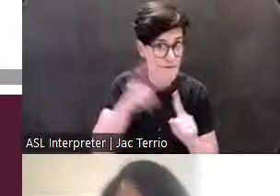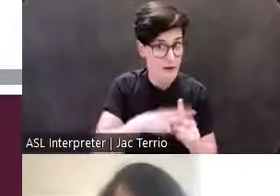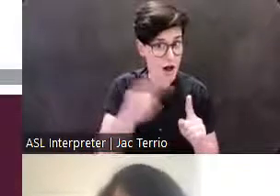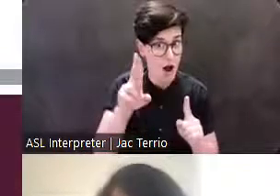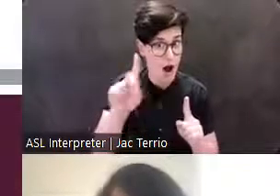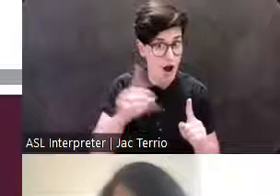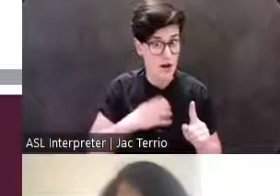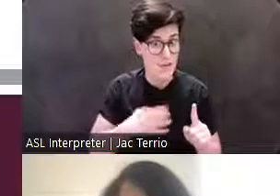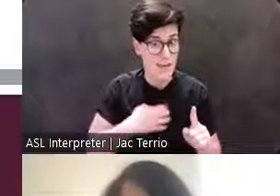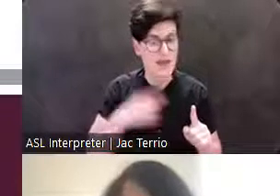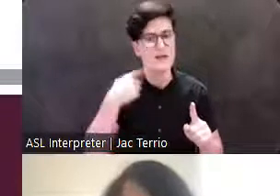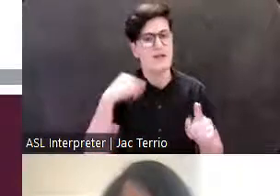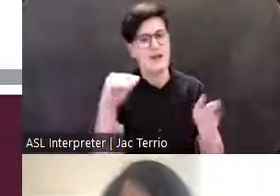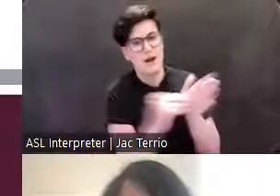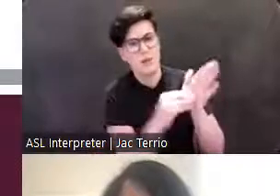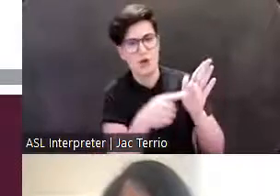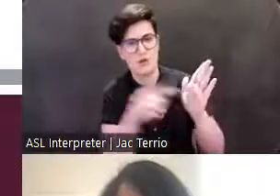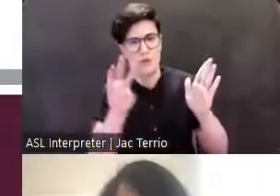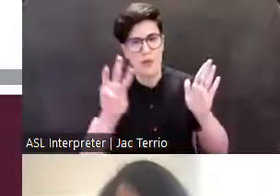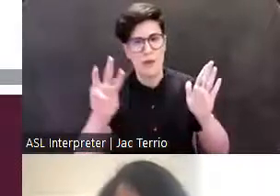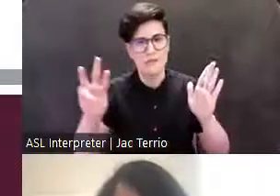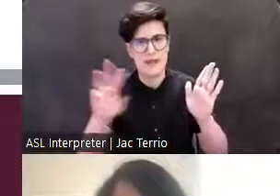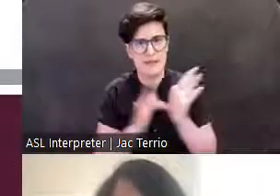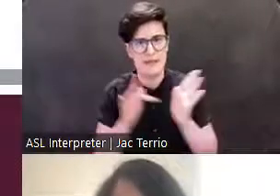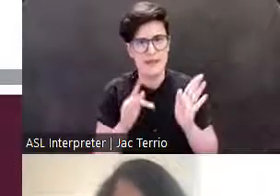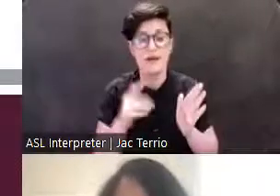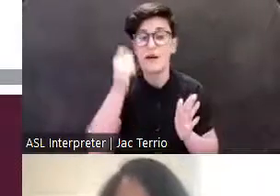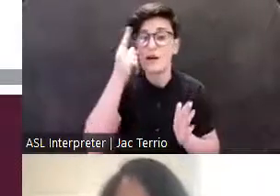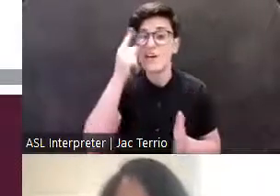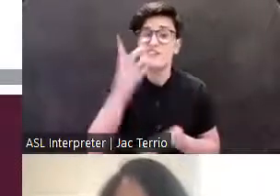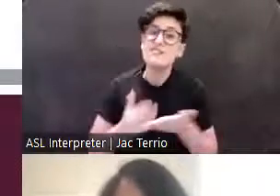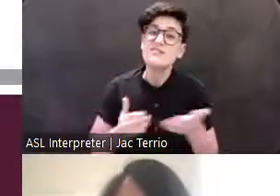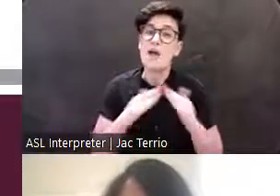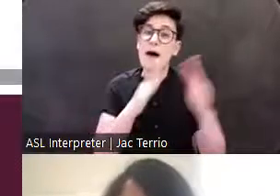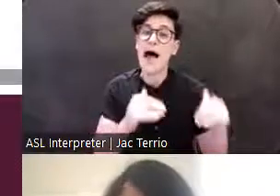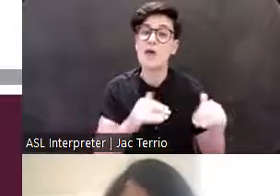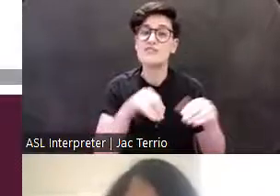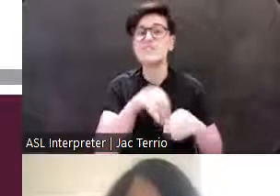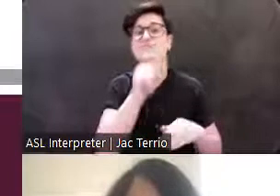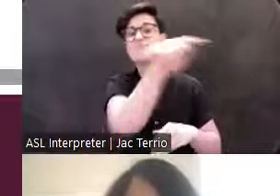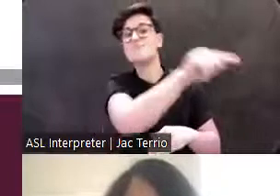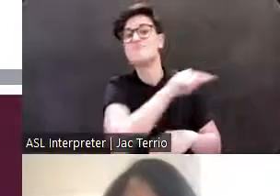There are some housing in rural areas where you actually would file the complaint with